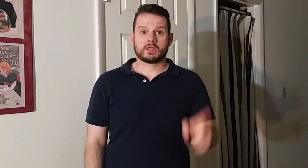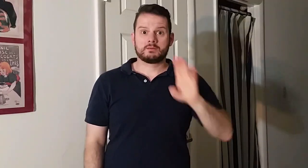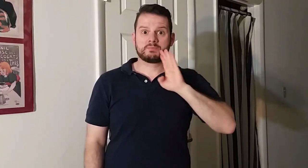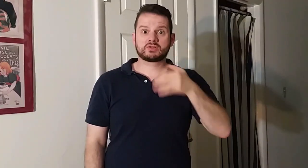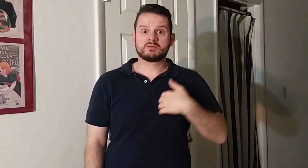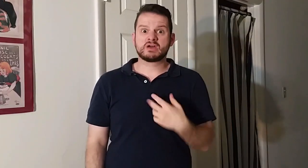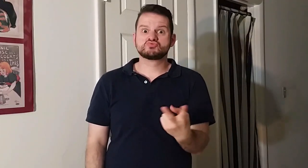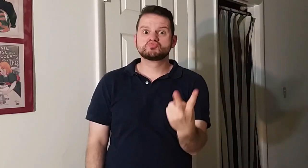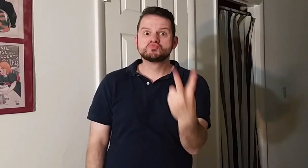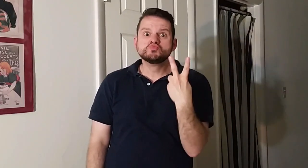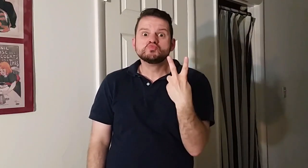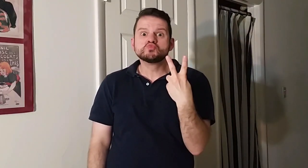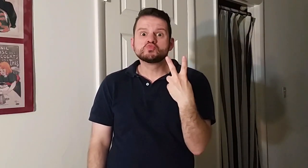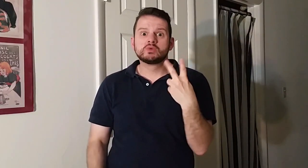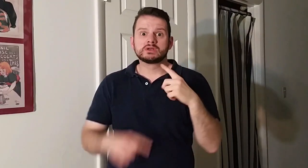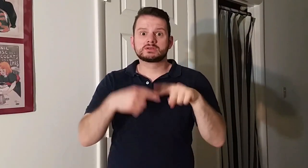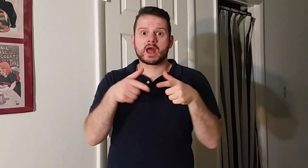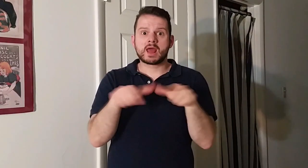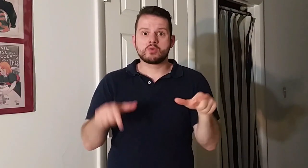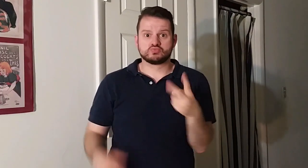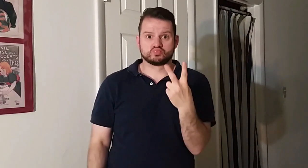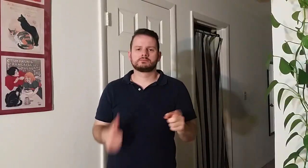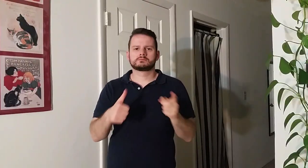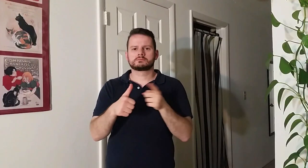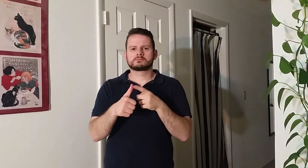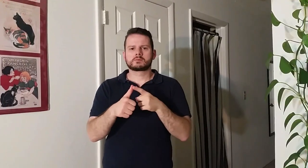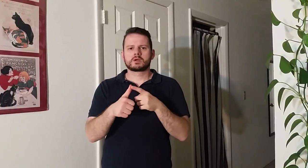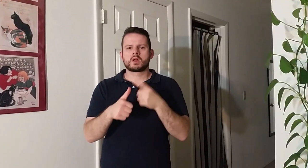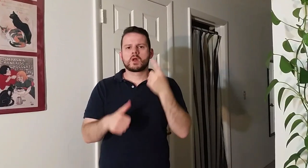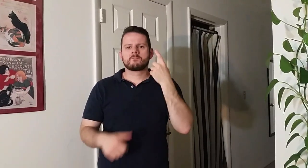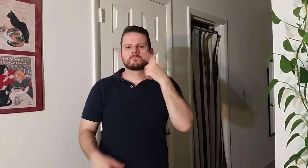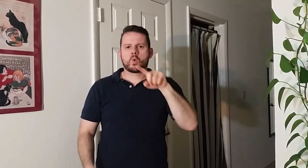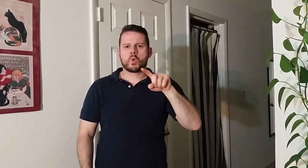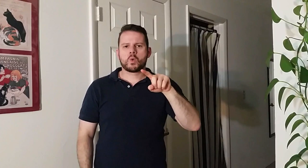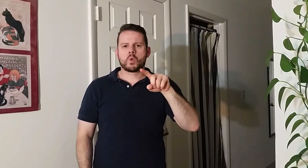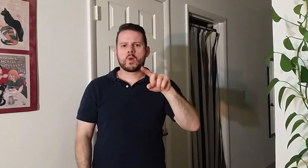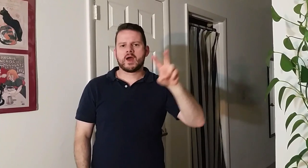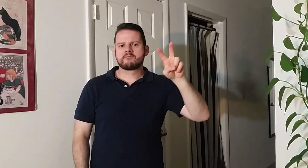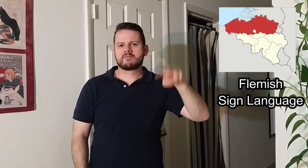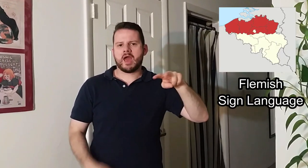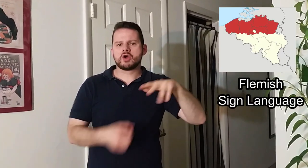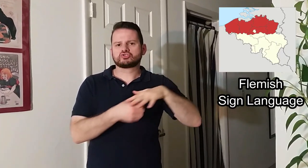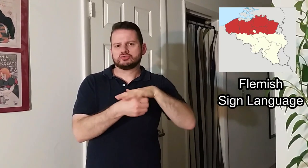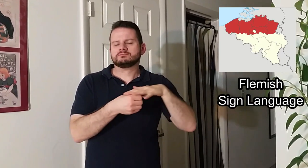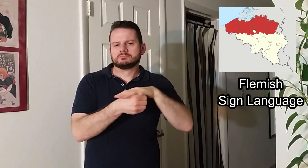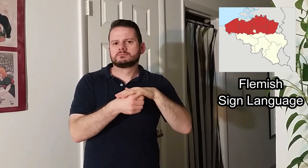Belgium has two sign languages! For the Flemish region --